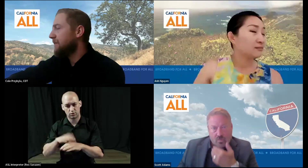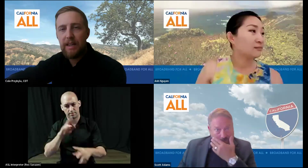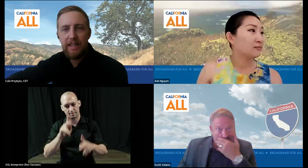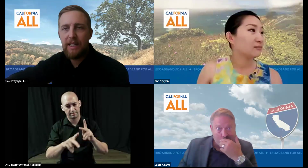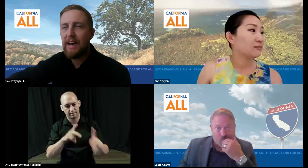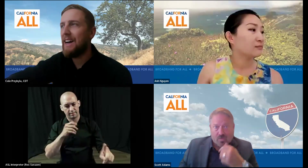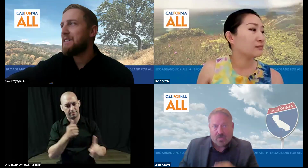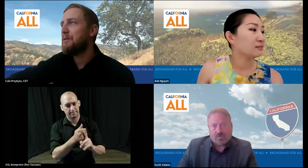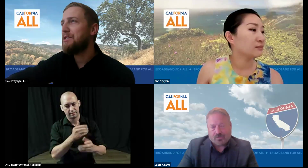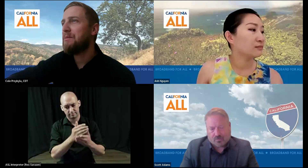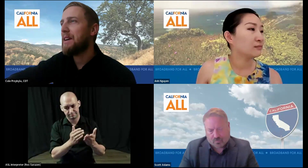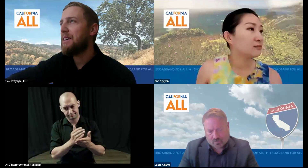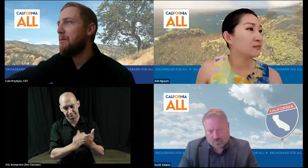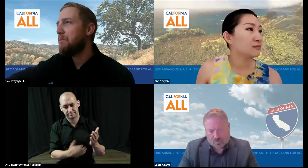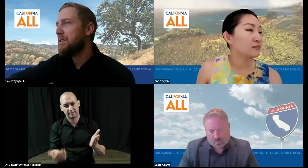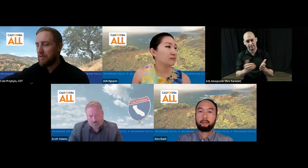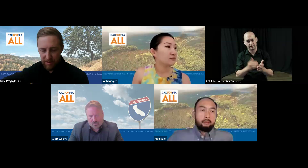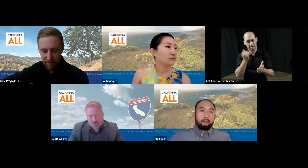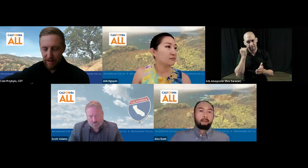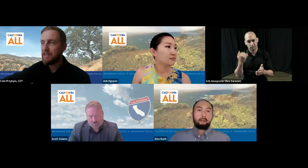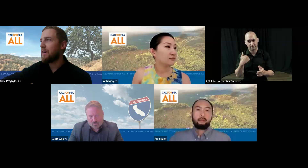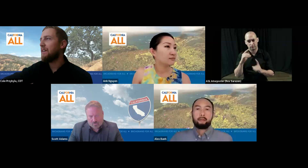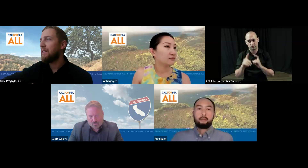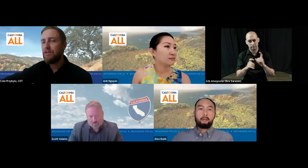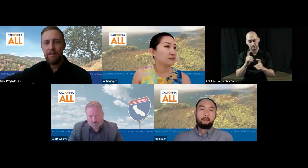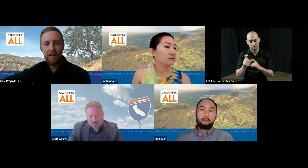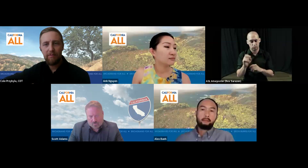Again, if you'd like to ask a question or make a comment. Please use the raise your hand feature,